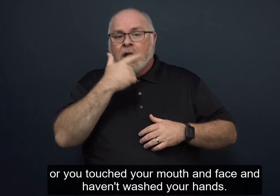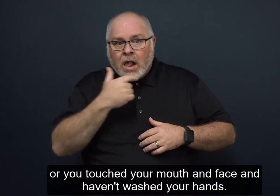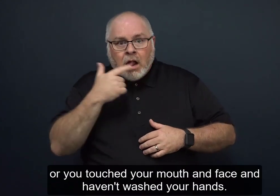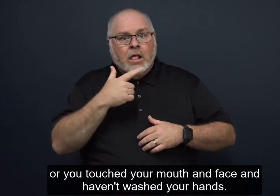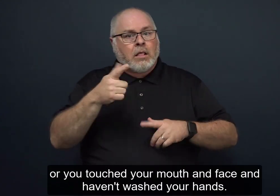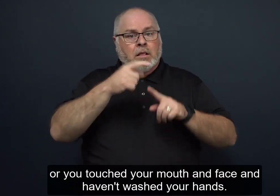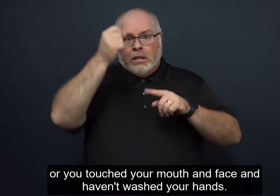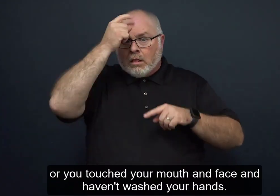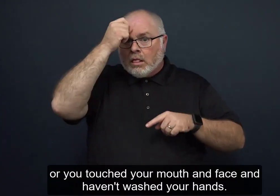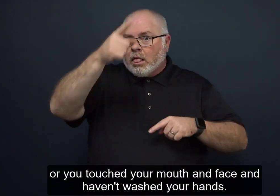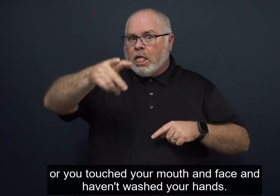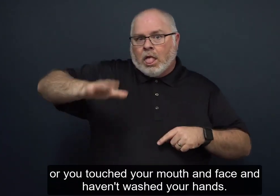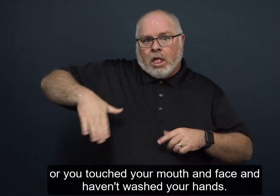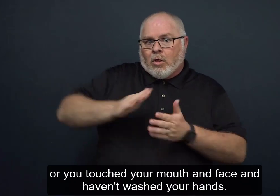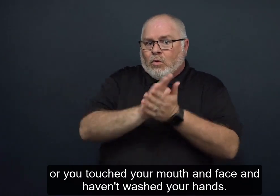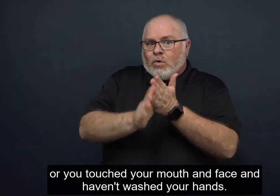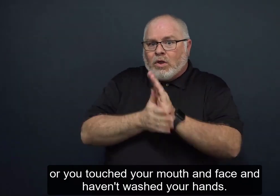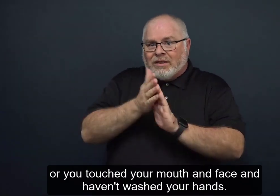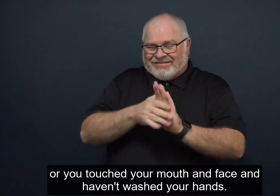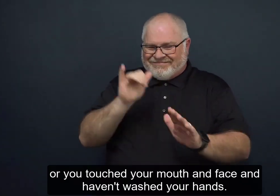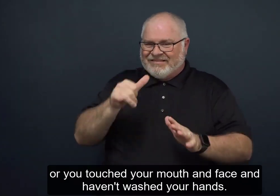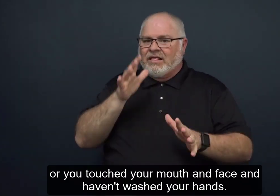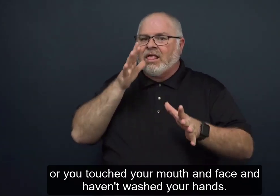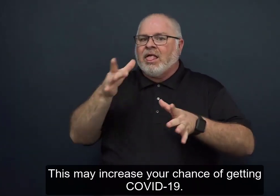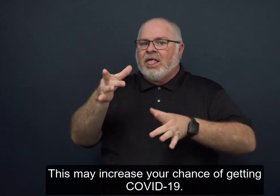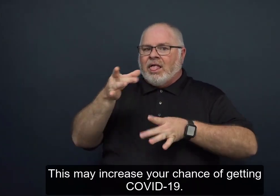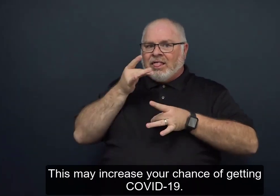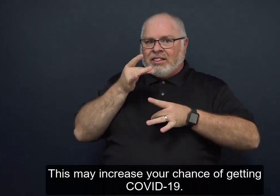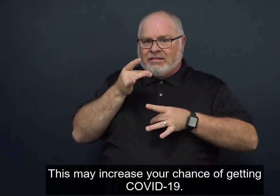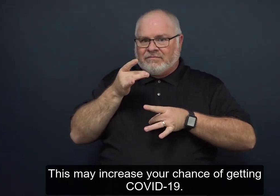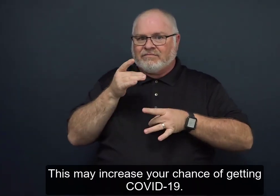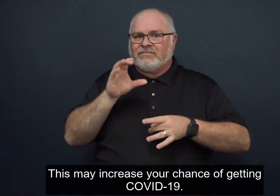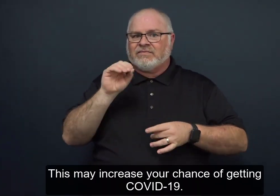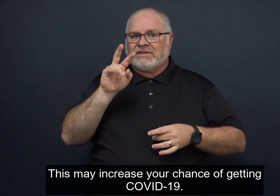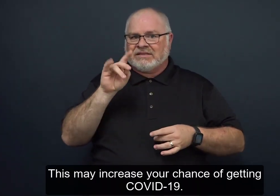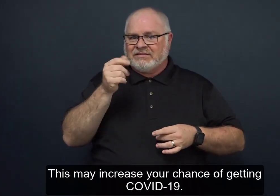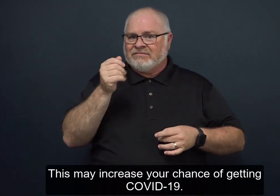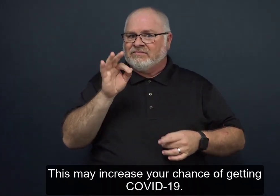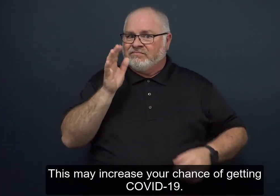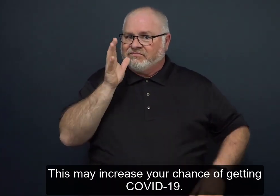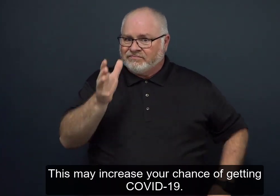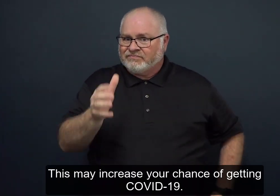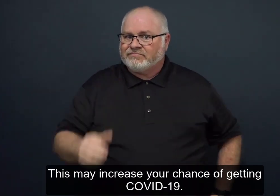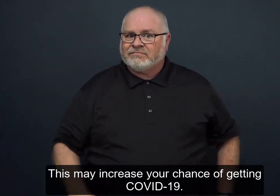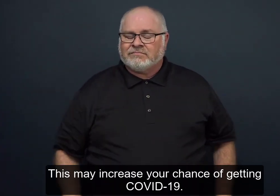or you touched your mouth and face and haven't washed your hands. This may increase your chance of getting COVID-19.